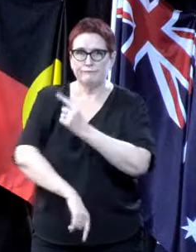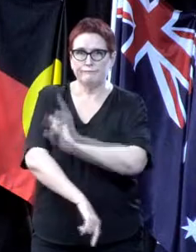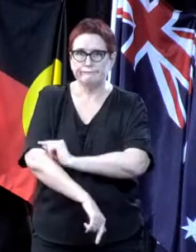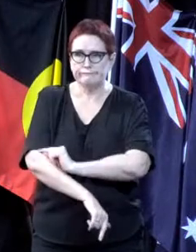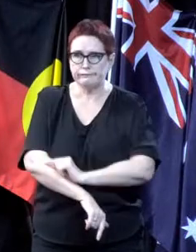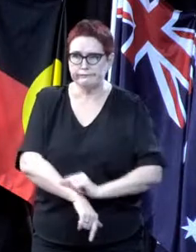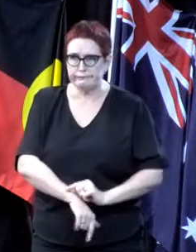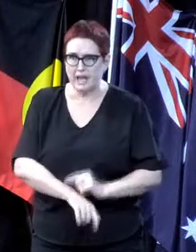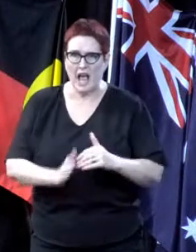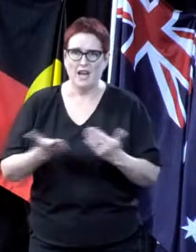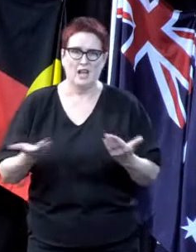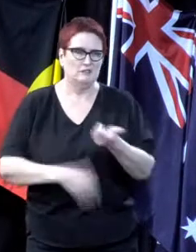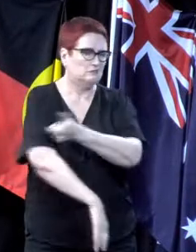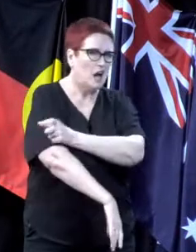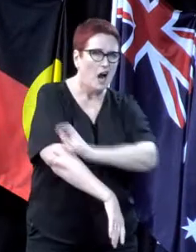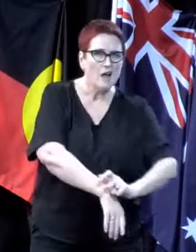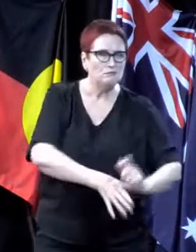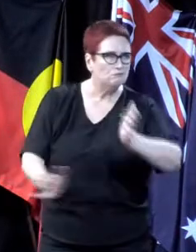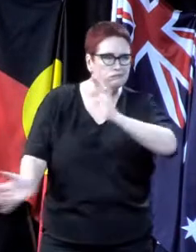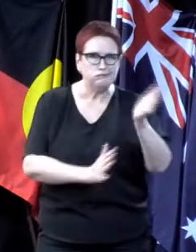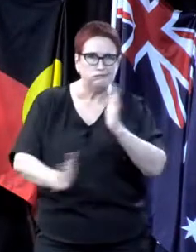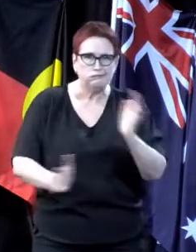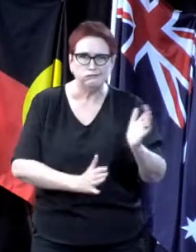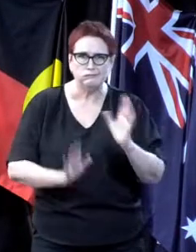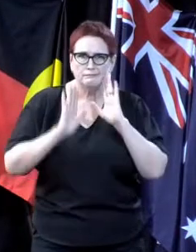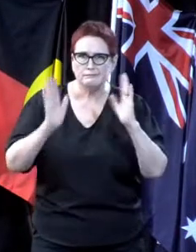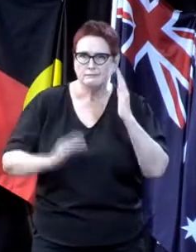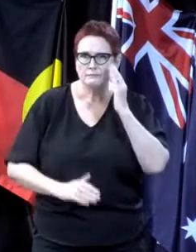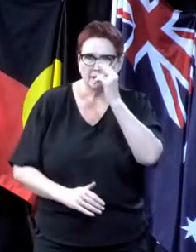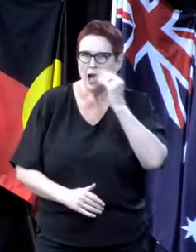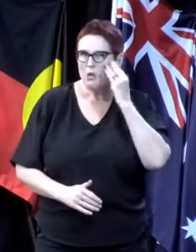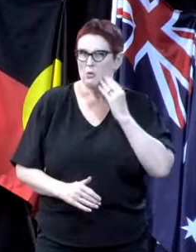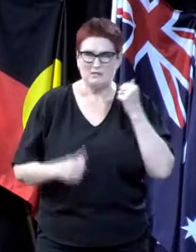to an extremely confident young lady who was a very successful member of our school.